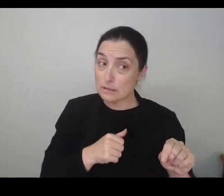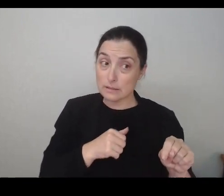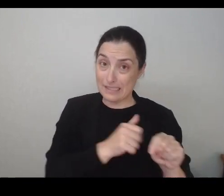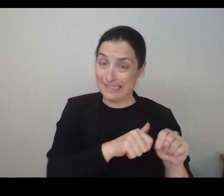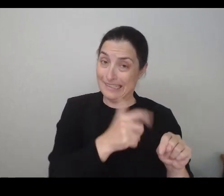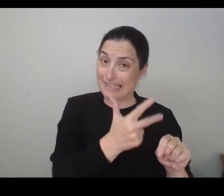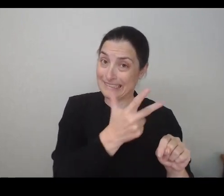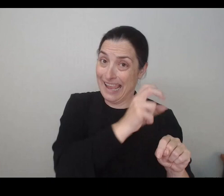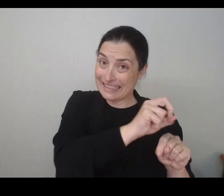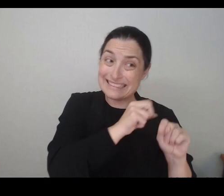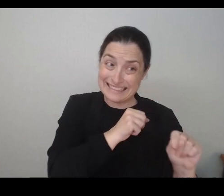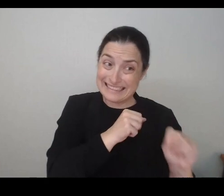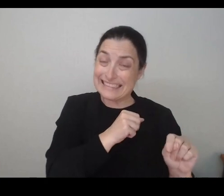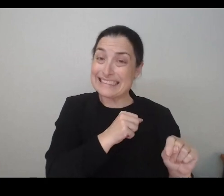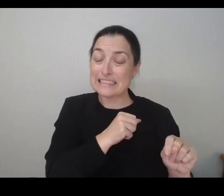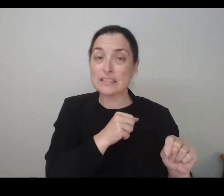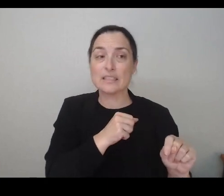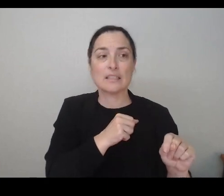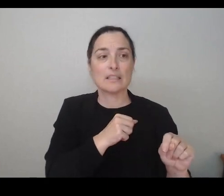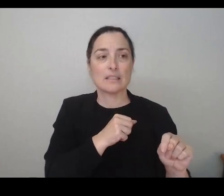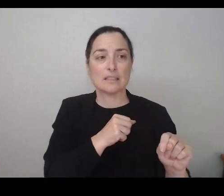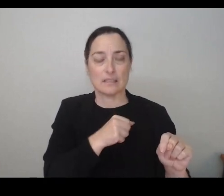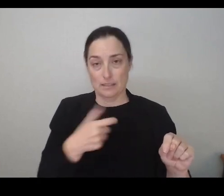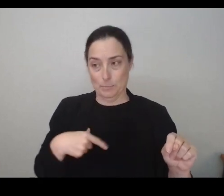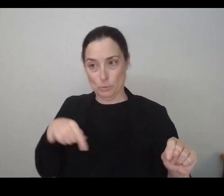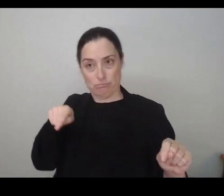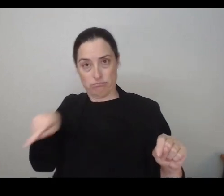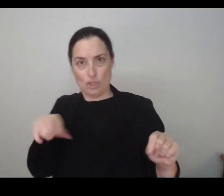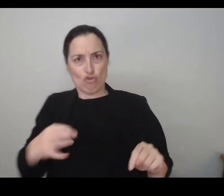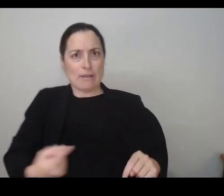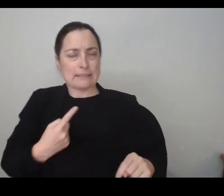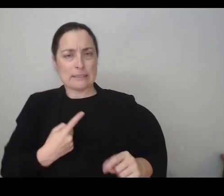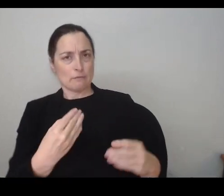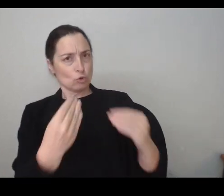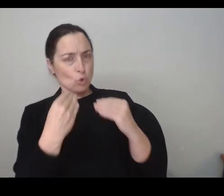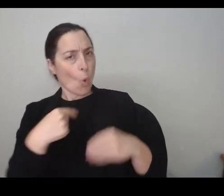I mean, he was not a self-taught painter. I mean, Pissarro helped him, helped him a lot.